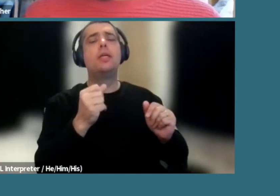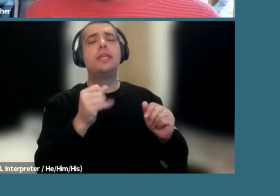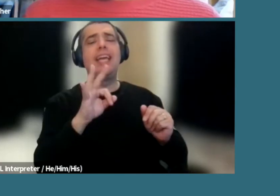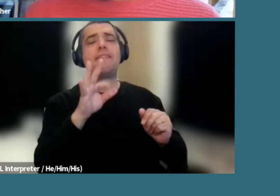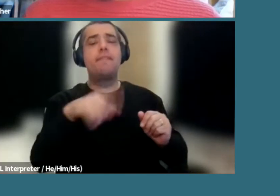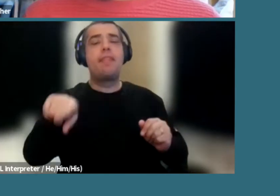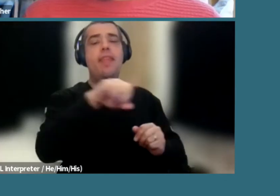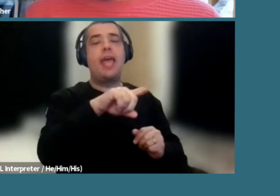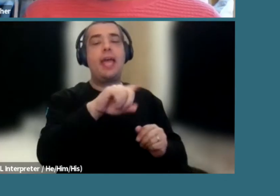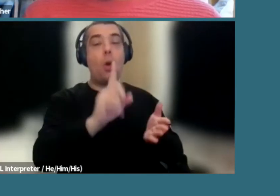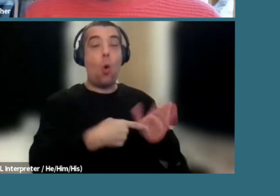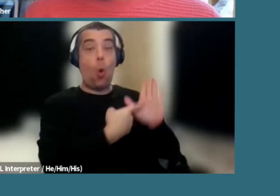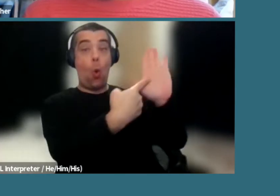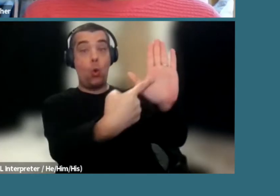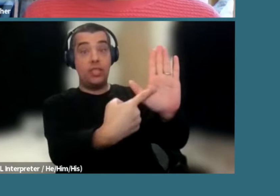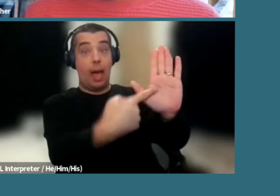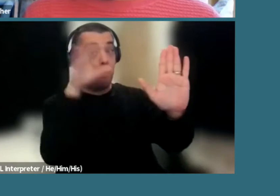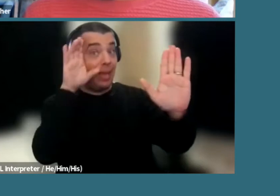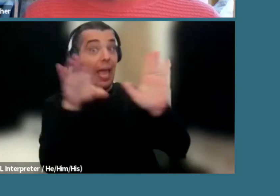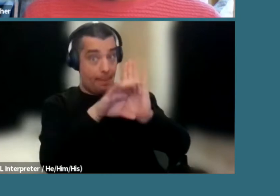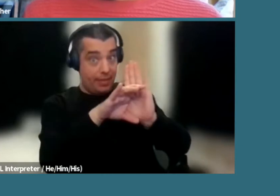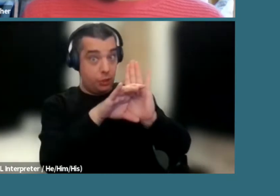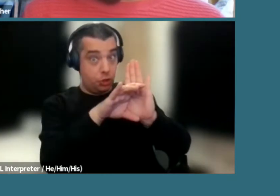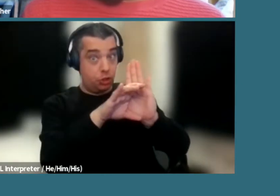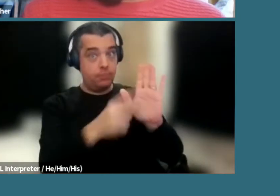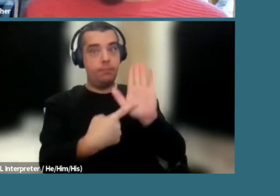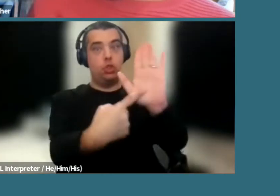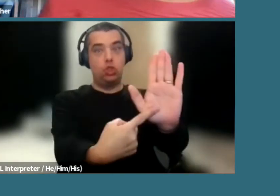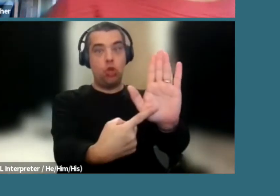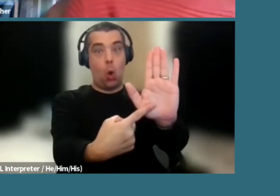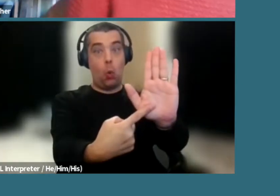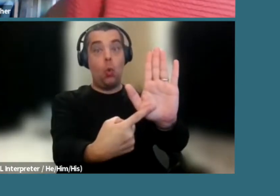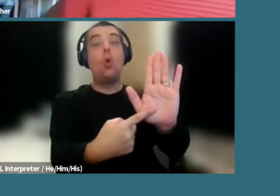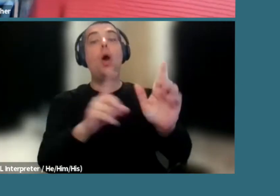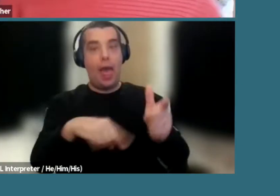to hold up their image that they described to the camera as they read the list.